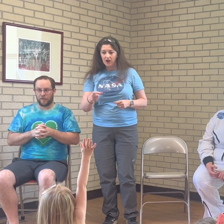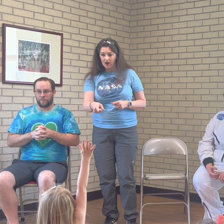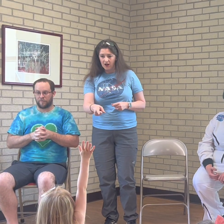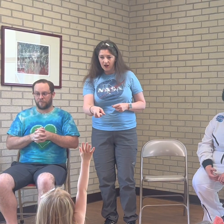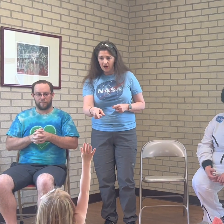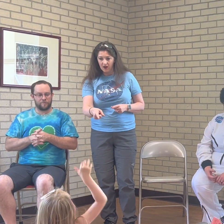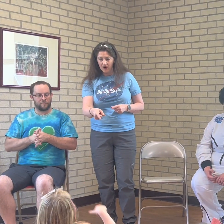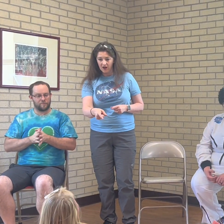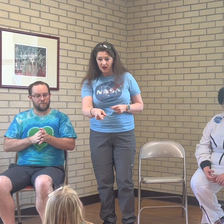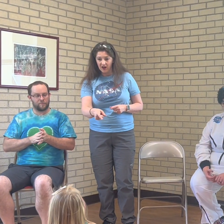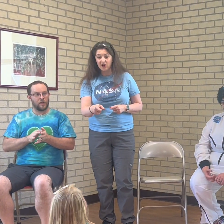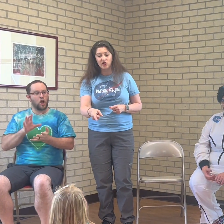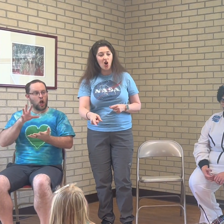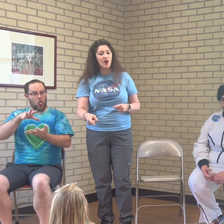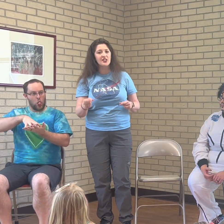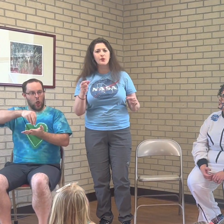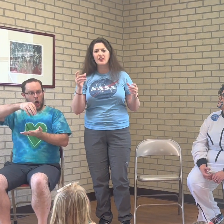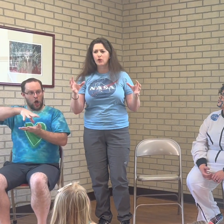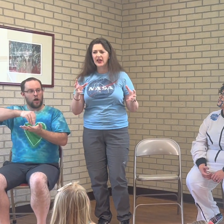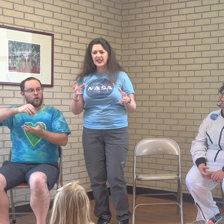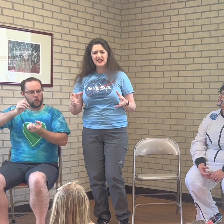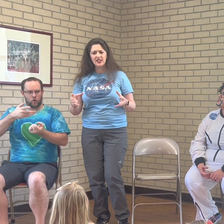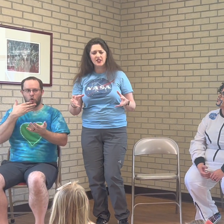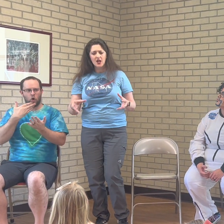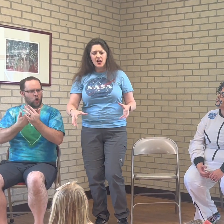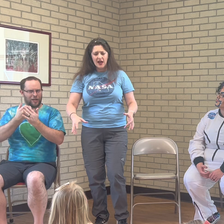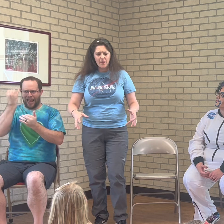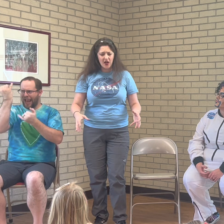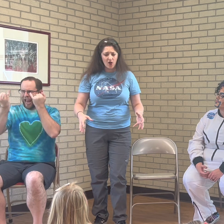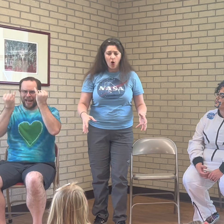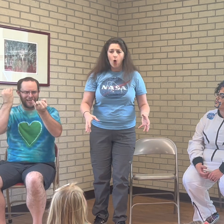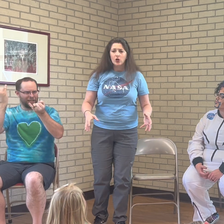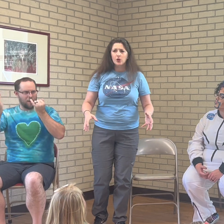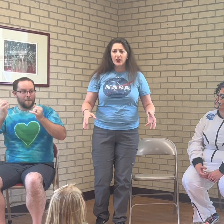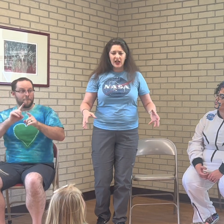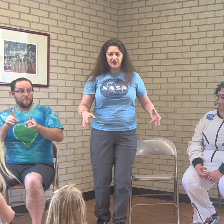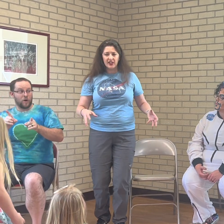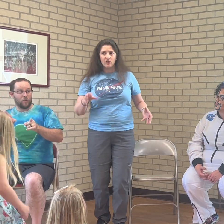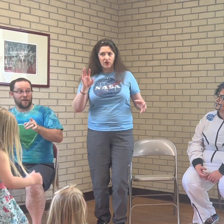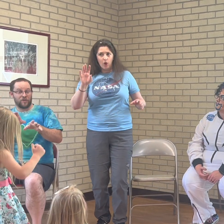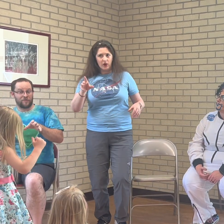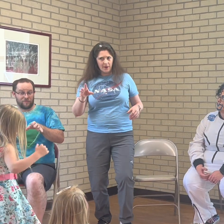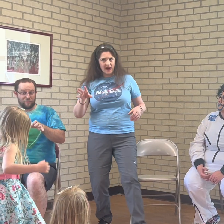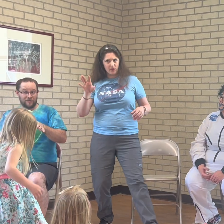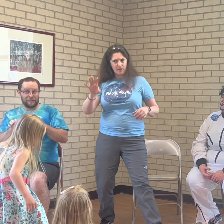Dr. Shannon: Yeah! Audience: A claw! Dr. Shannon: A claw! All right, so we got great ideas, but so we're gonna have to get... we'll come back,